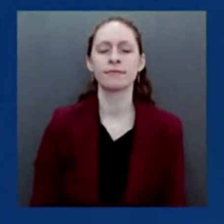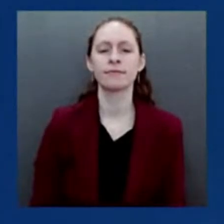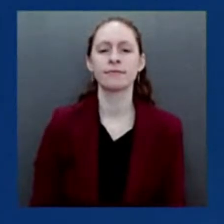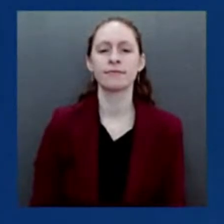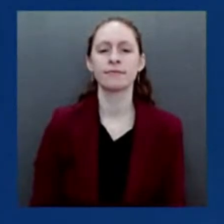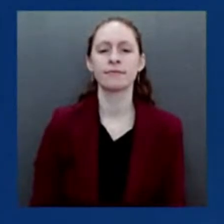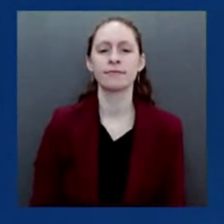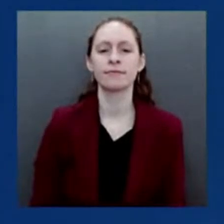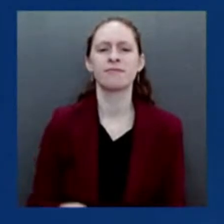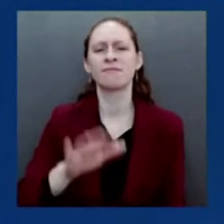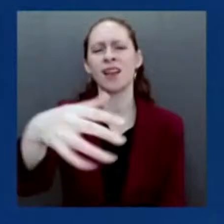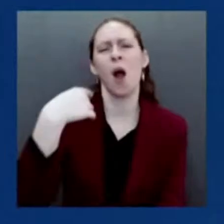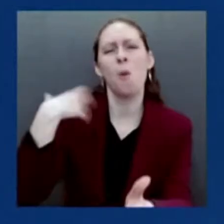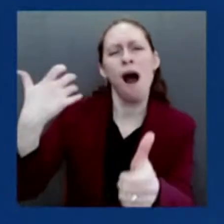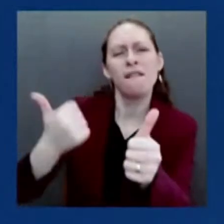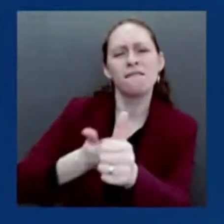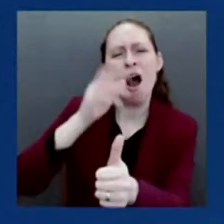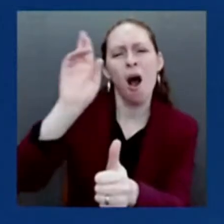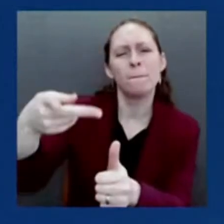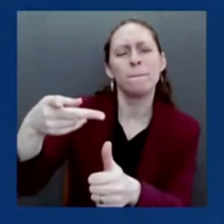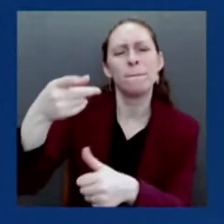THANK YOU FOR TAKING THE CALL.